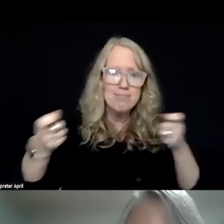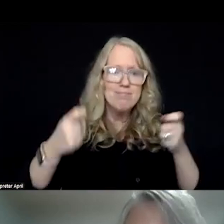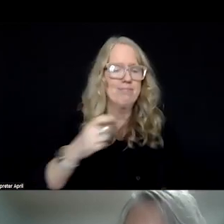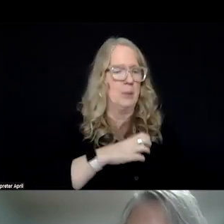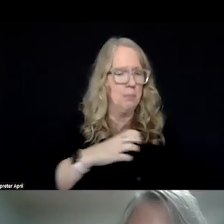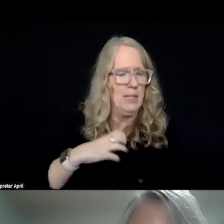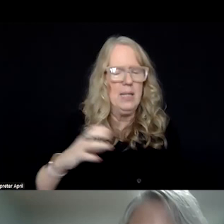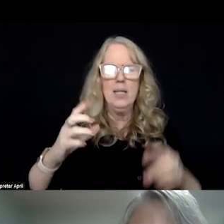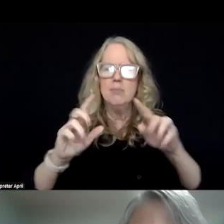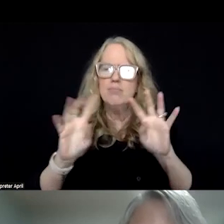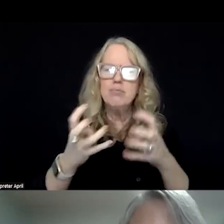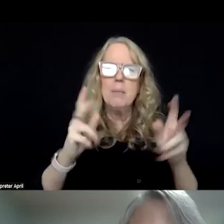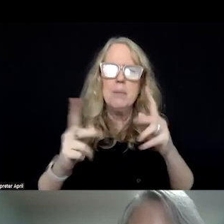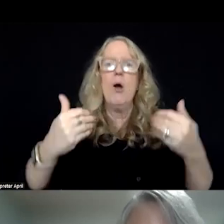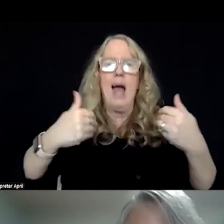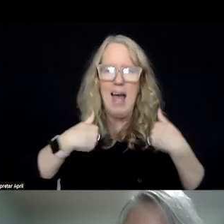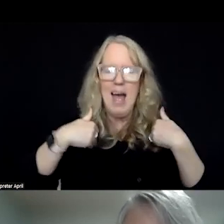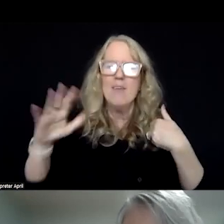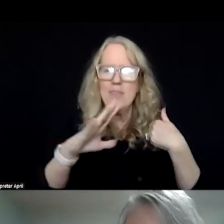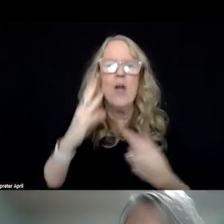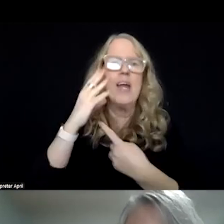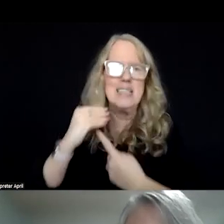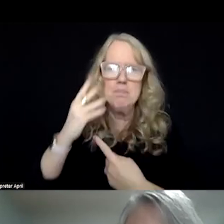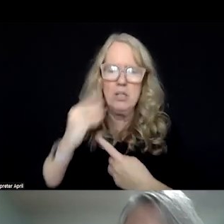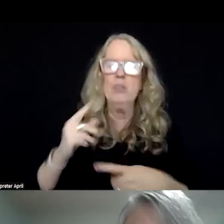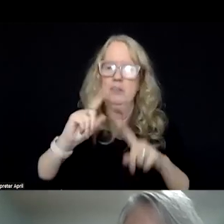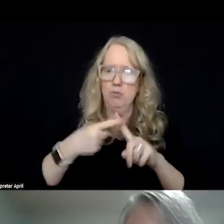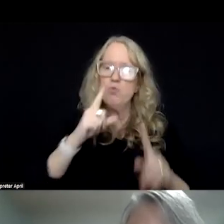PEOPLE WITH LIVED EXPERIENCE AND OUR SYSTEMS IS TO CHANGE